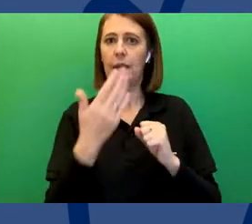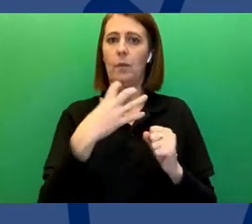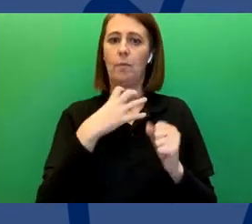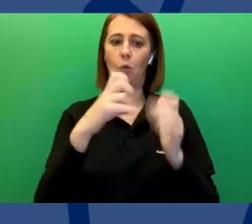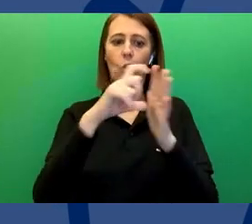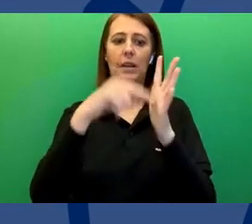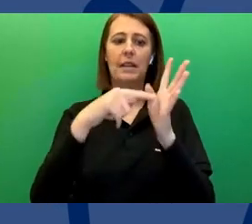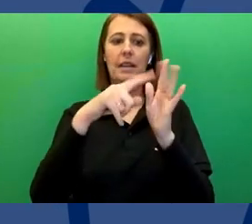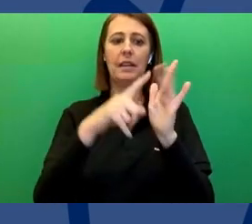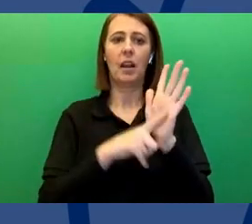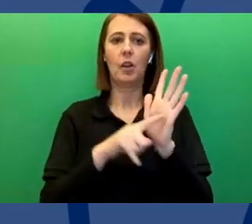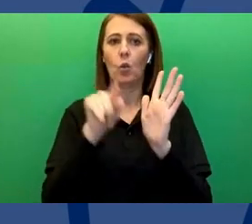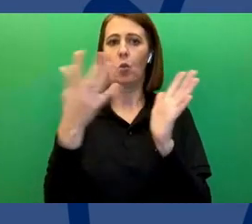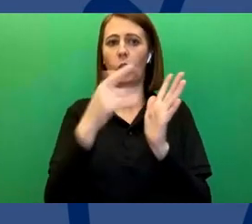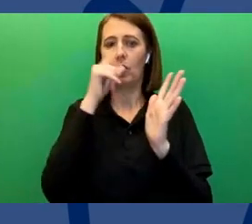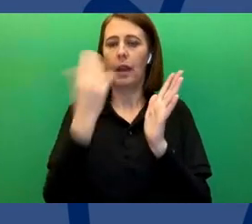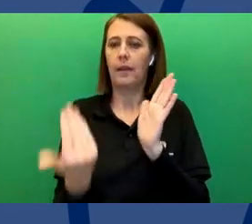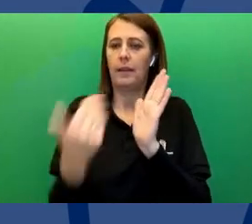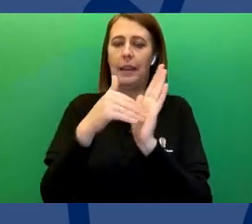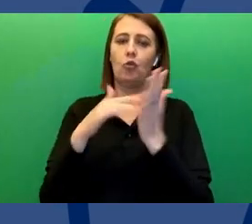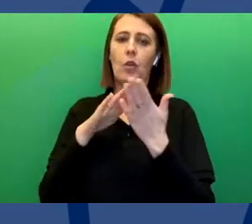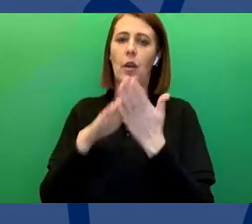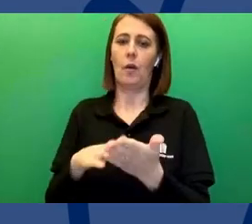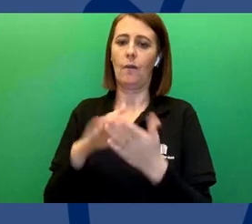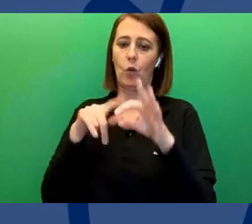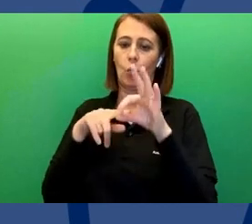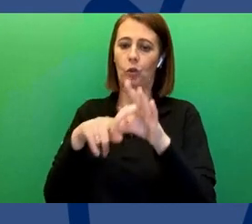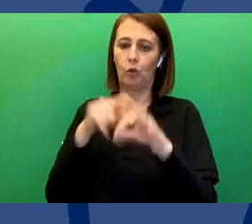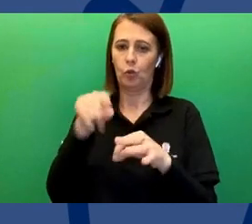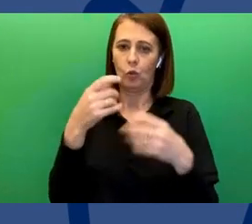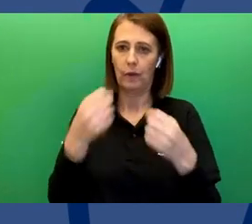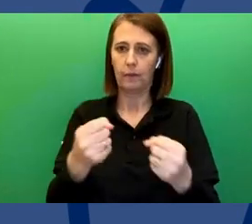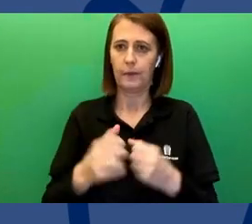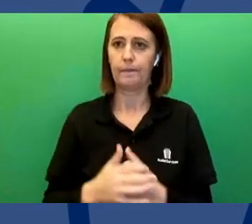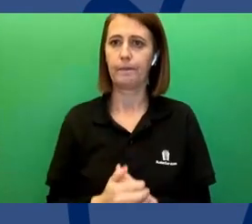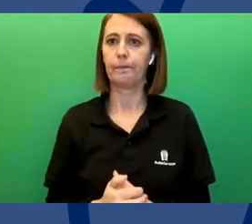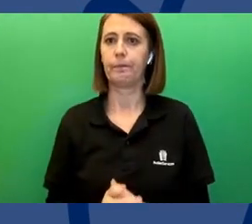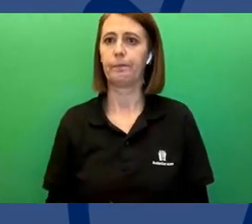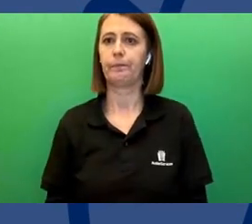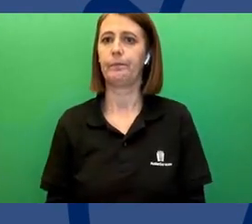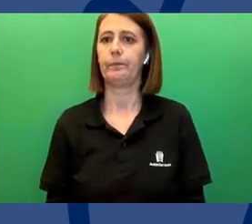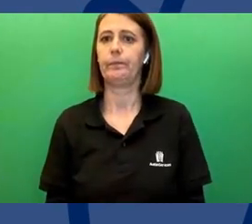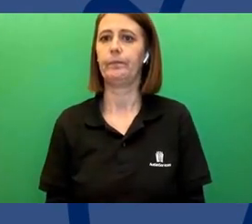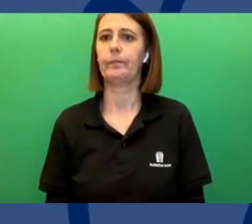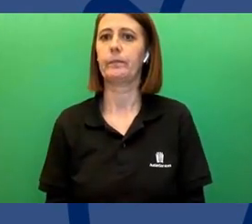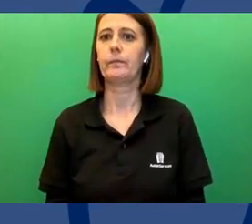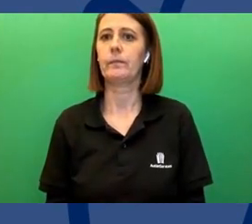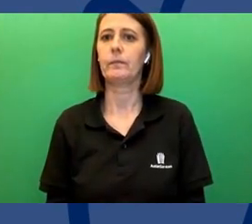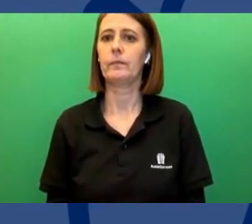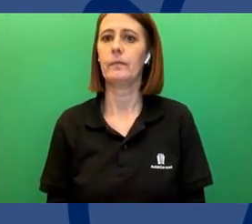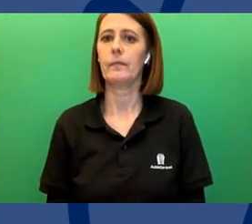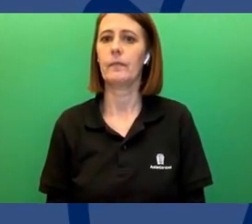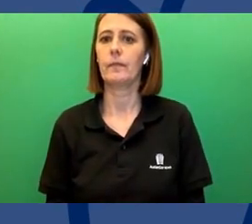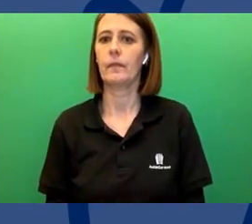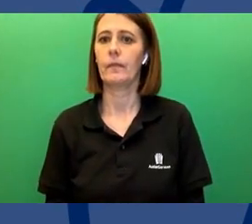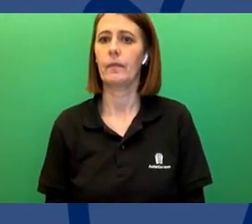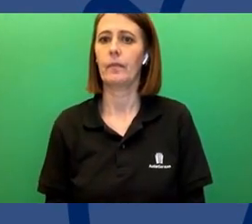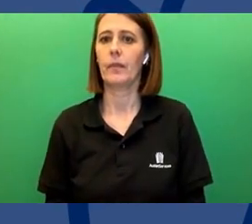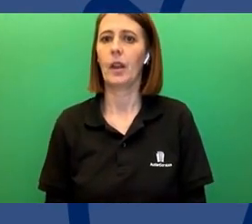help for the questions that you've got. So we will start with one of the questions around